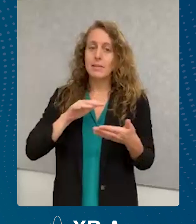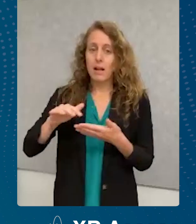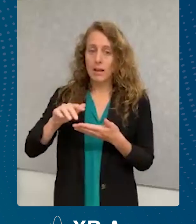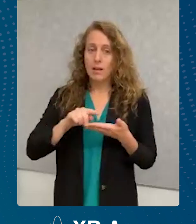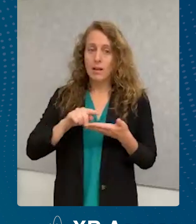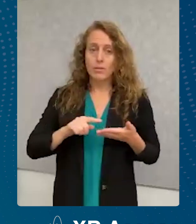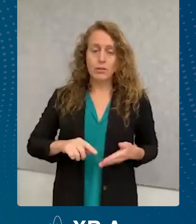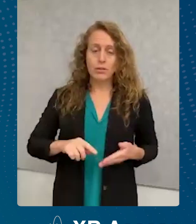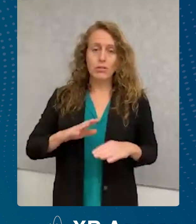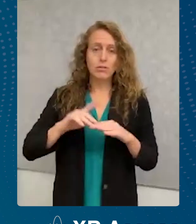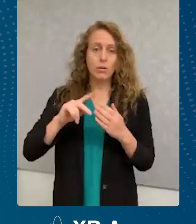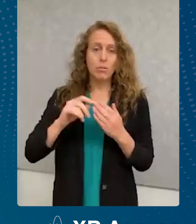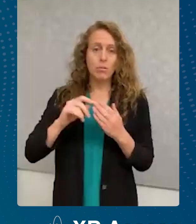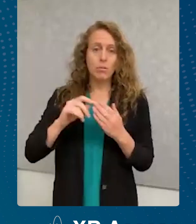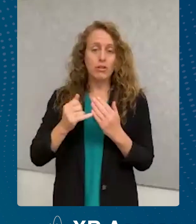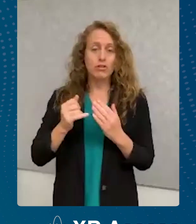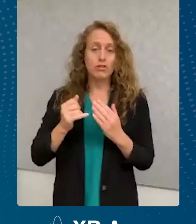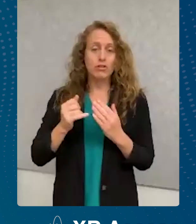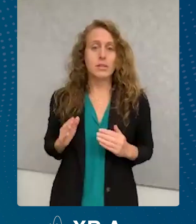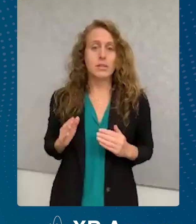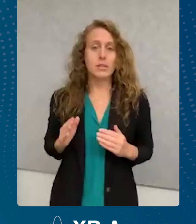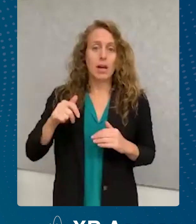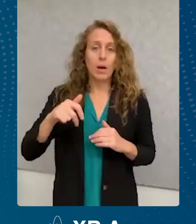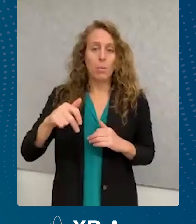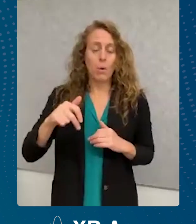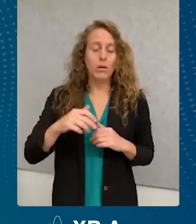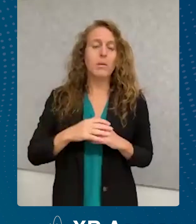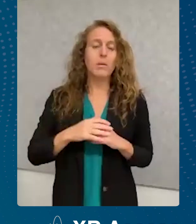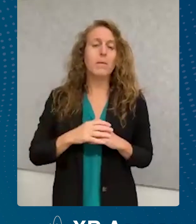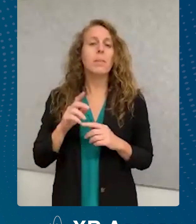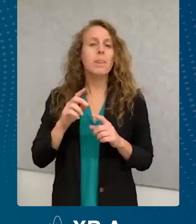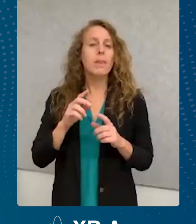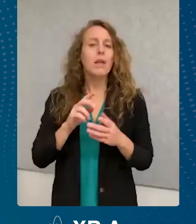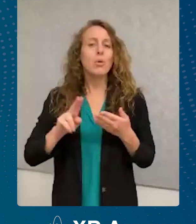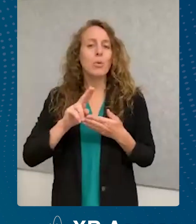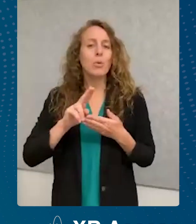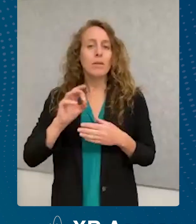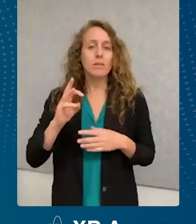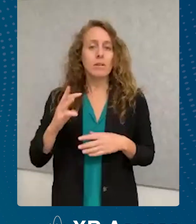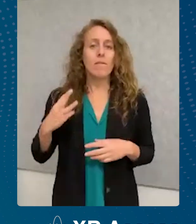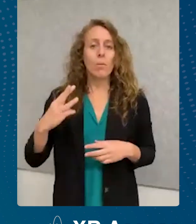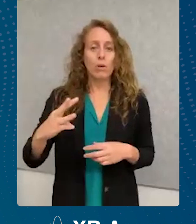is a project of the University of Washington's Makeability Lab.